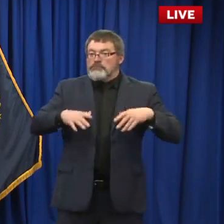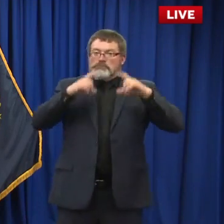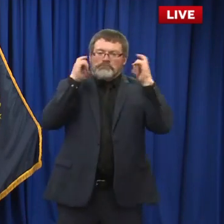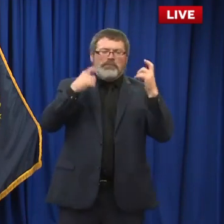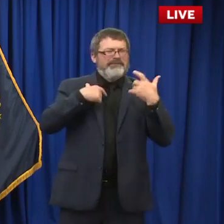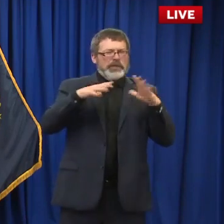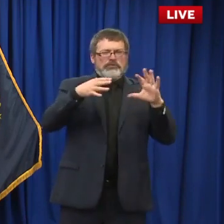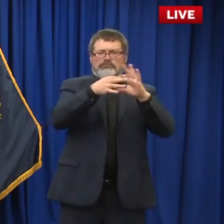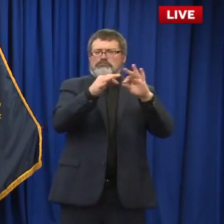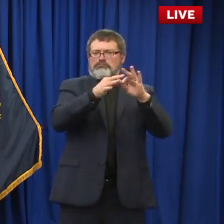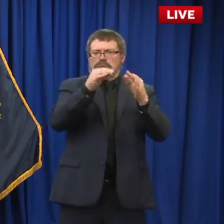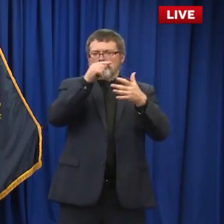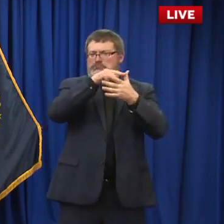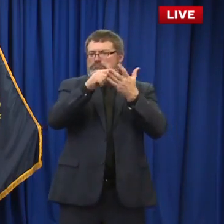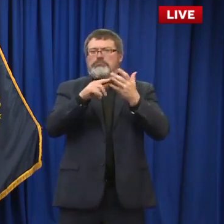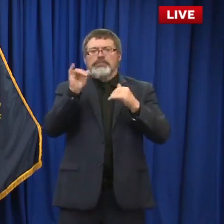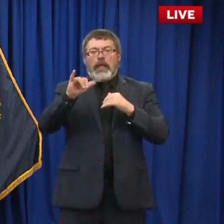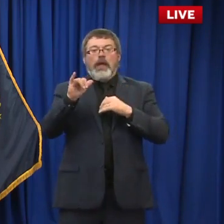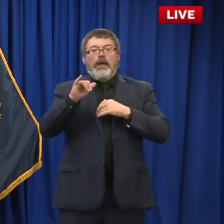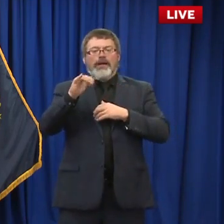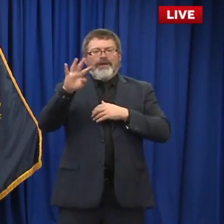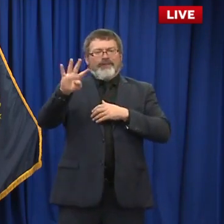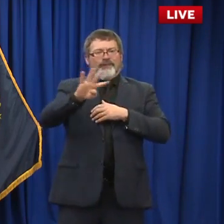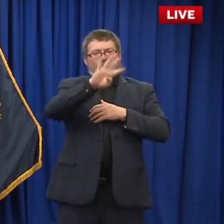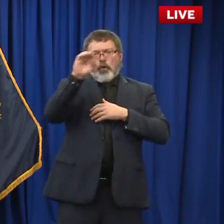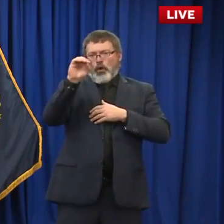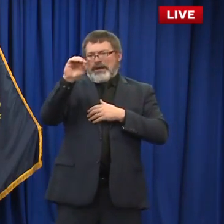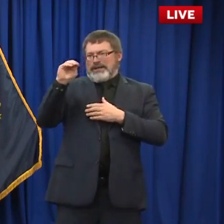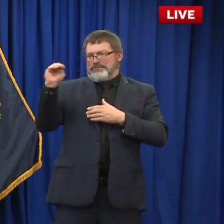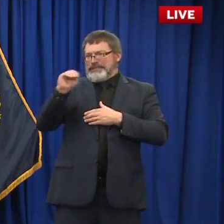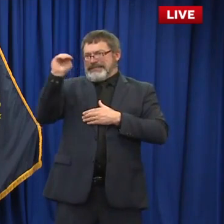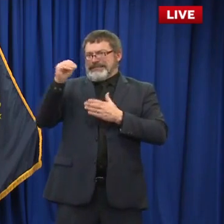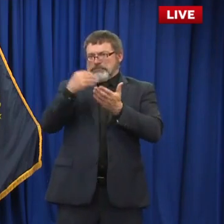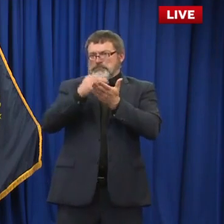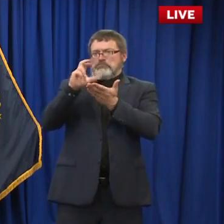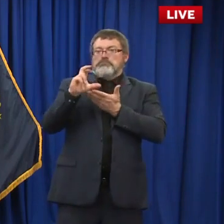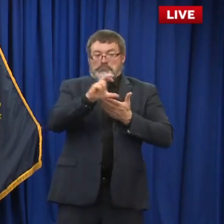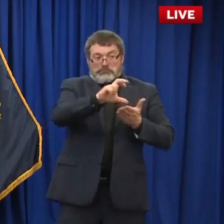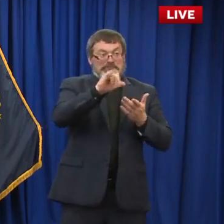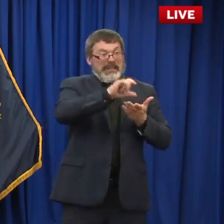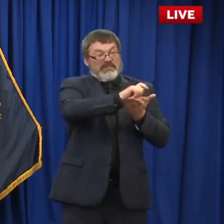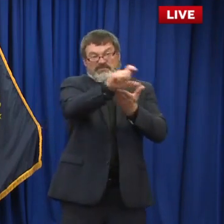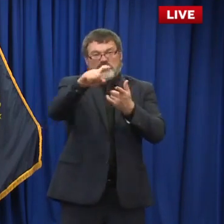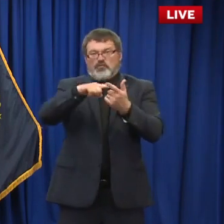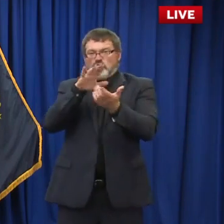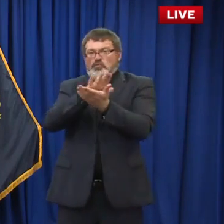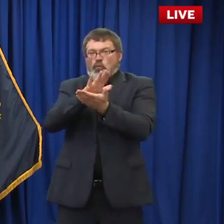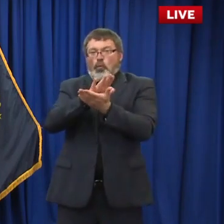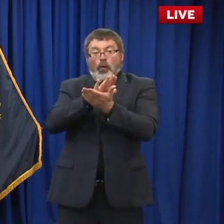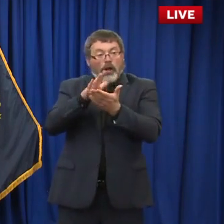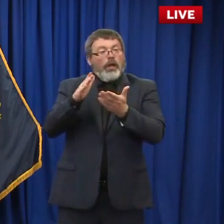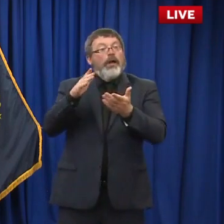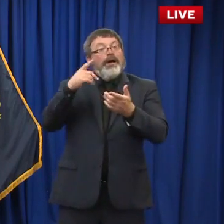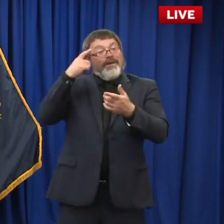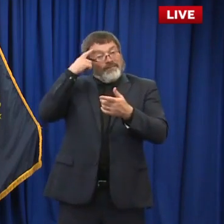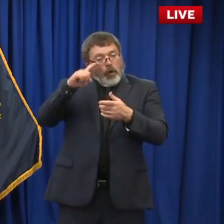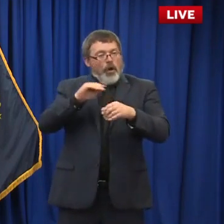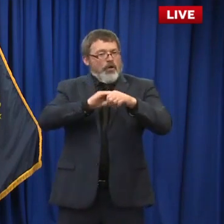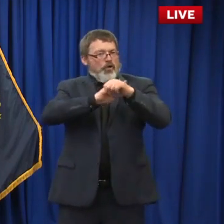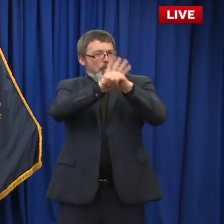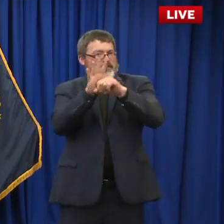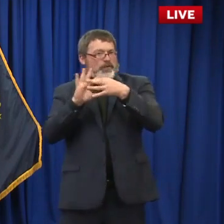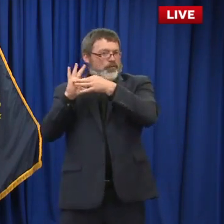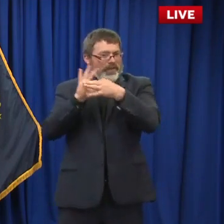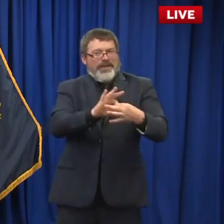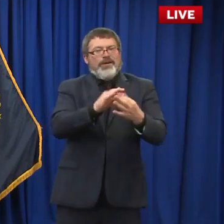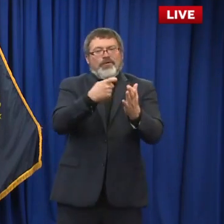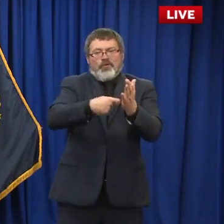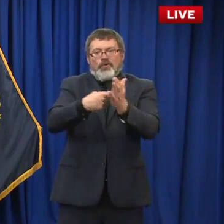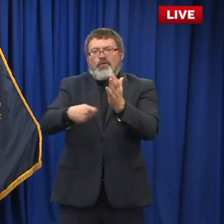AS WE'VE REPORTED A FUTILE NOW, THERE WAS AN INITIAL -- APPROXIMATELY JUST OVER $40 MILLION PUT OUT TO ALL OF THE SCHOOL DISTRICTS THAT THEY COULD USE FOR COVID-RELATED